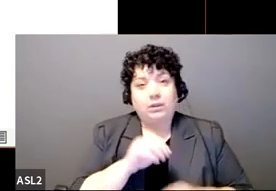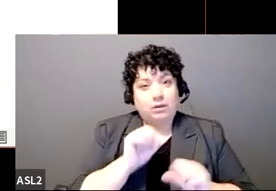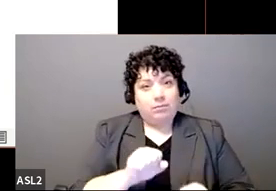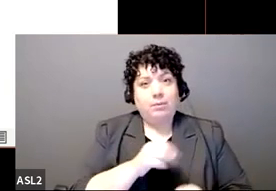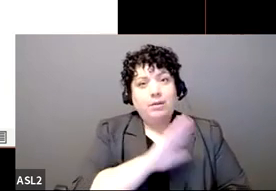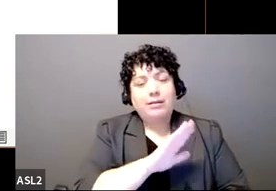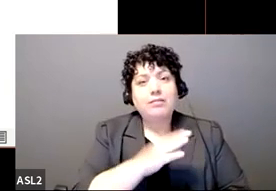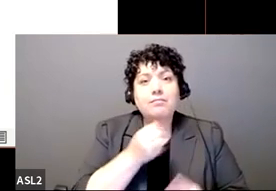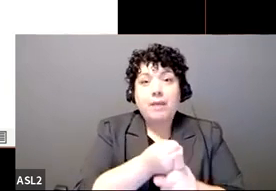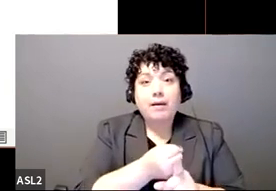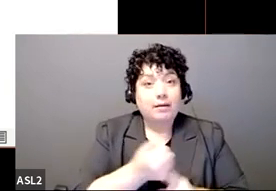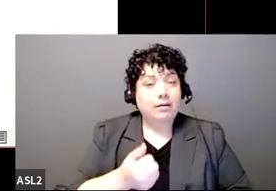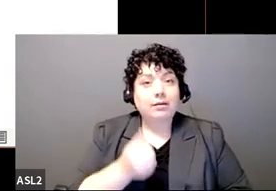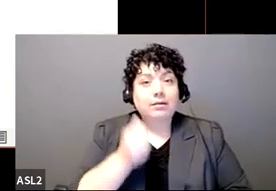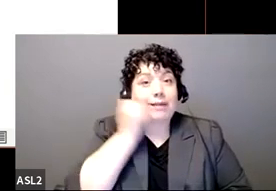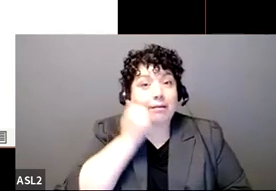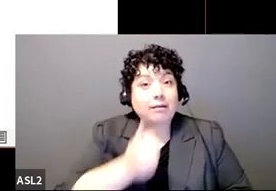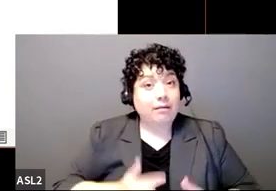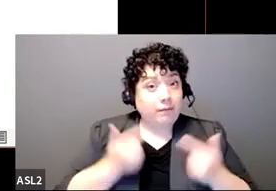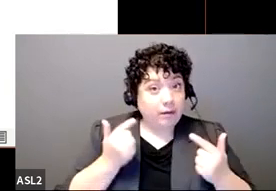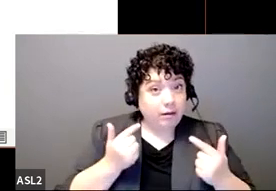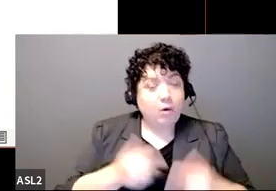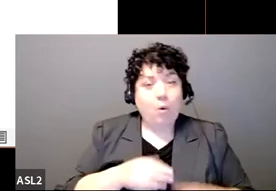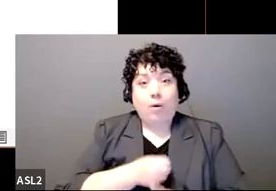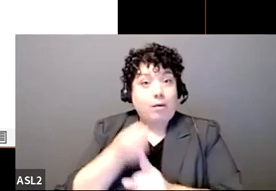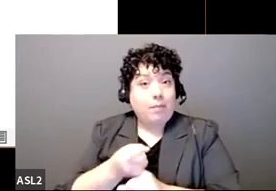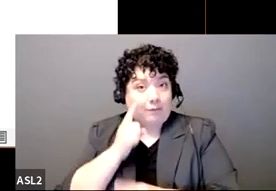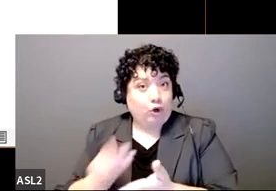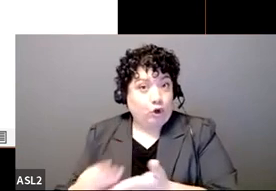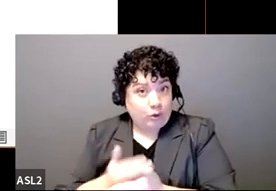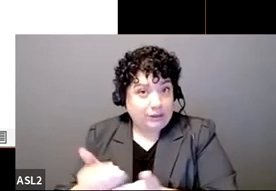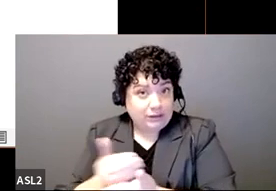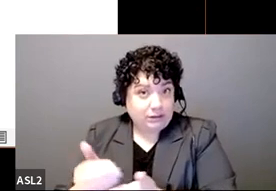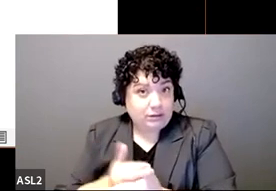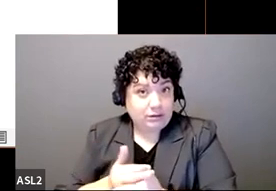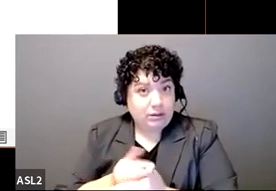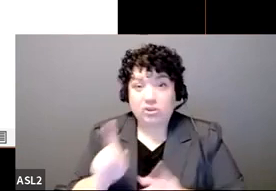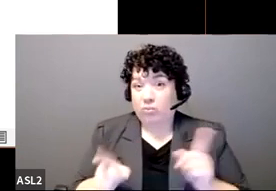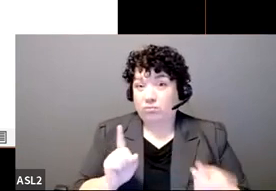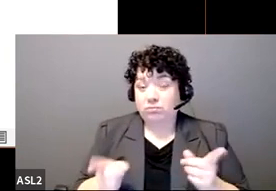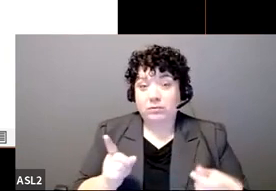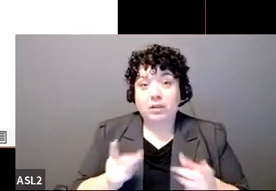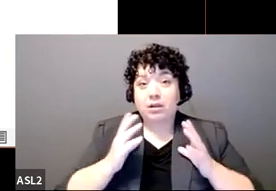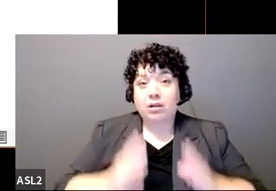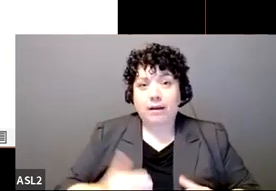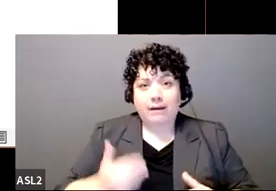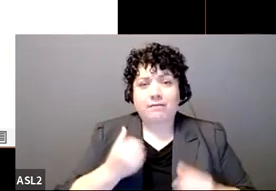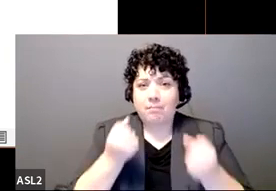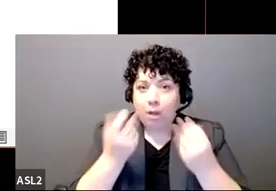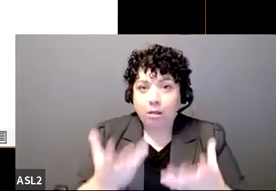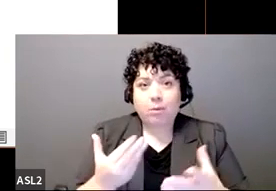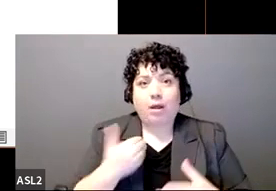daily living or on earning capacity in particular clients with multiple mild impairments may not be